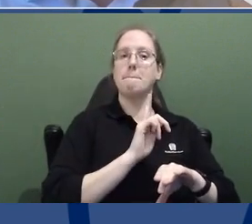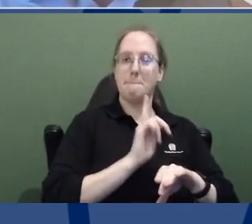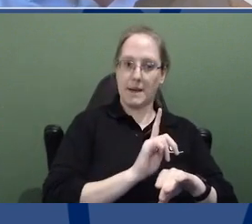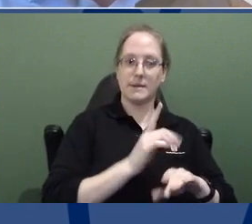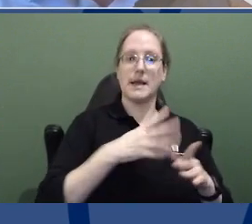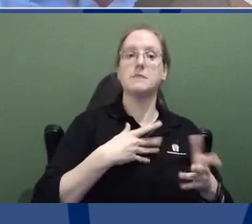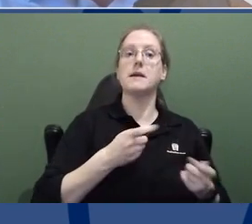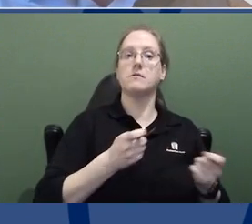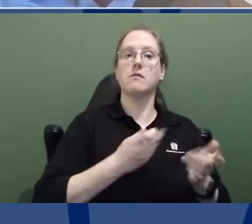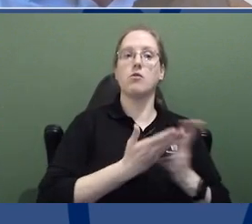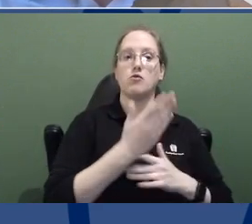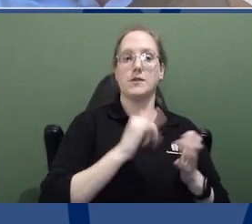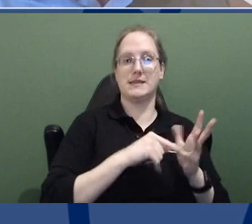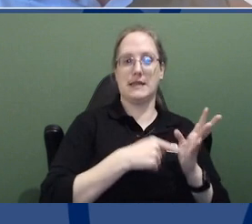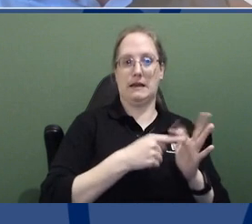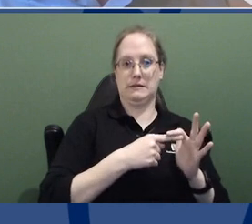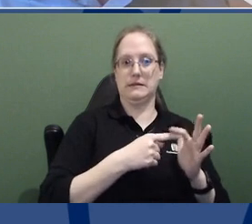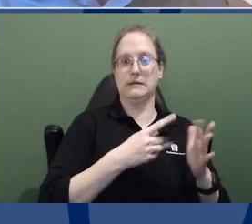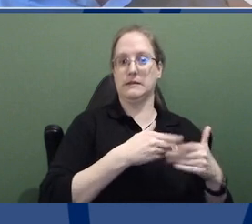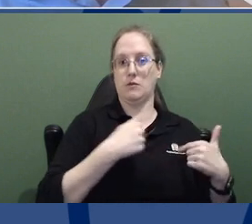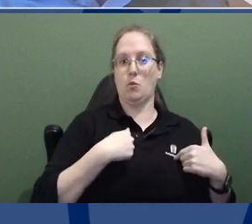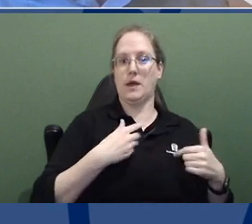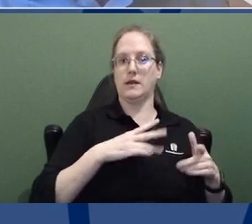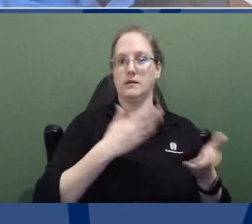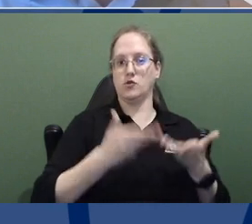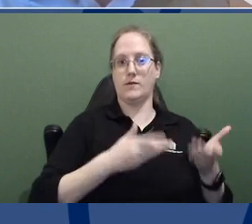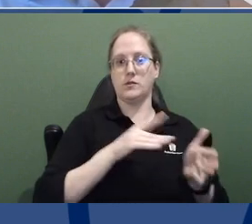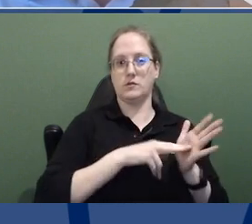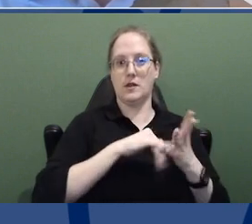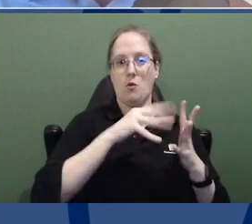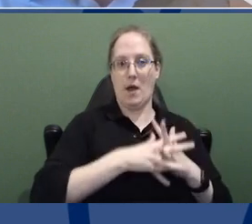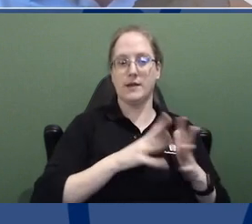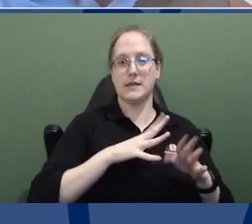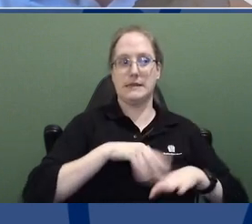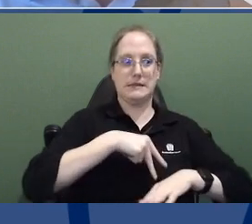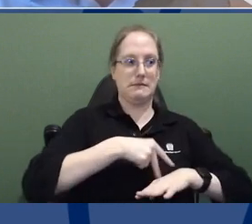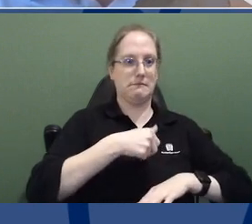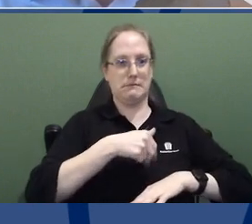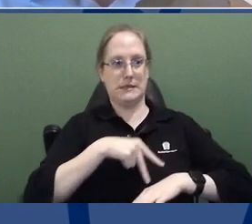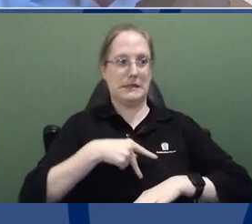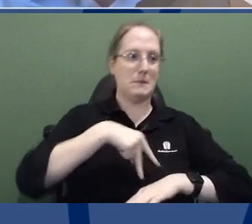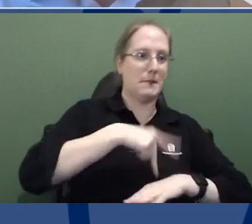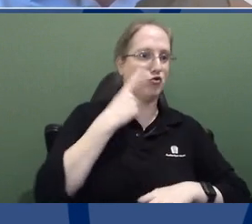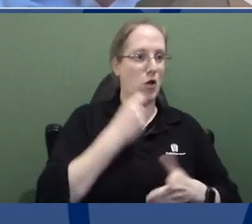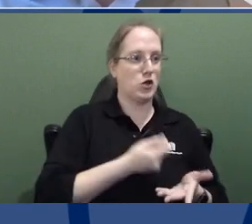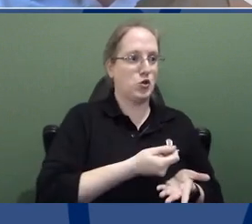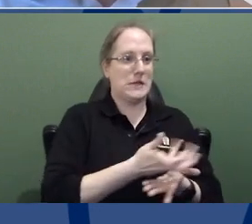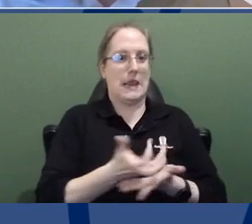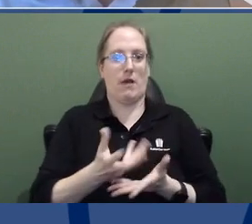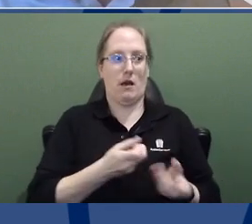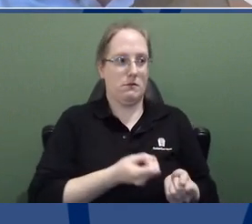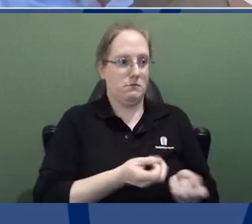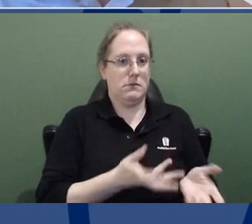to deliver that and has scrambled to set up a program, an enormous program from scratch,